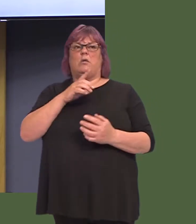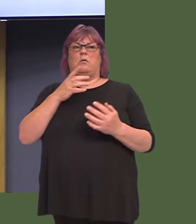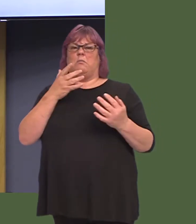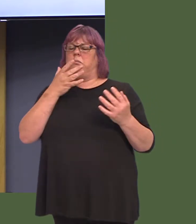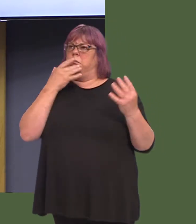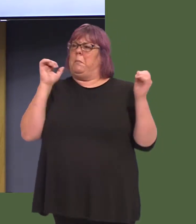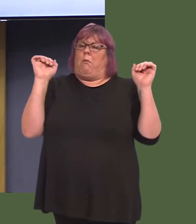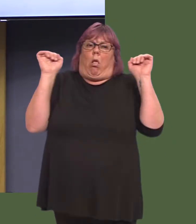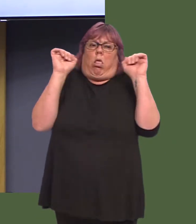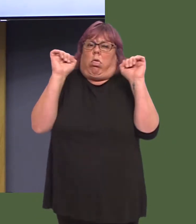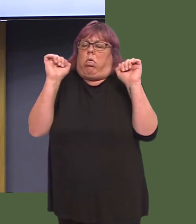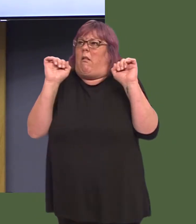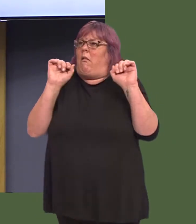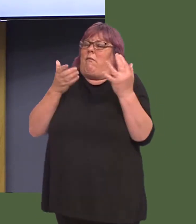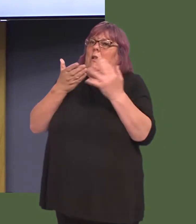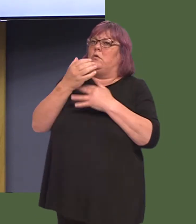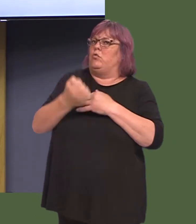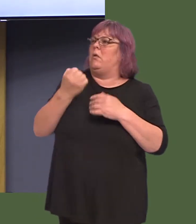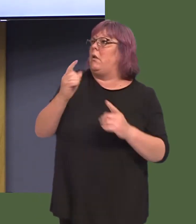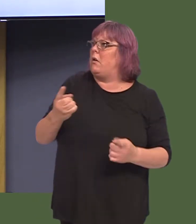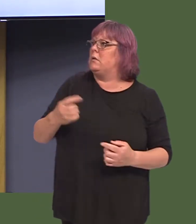I wonder if this is something Welsh Government would have a look at to ensure that, in this